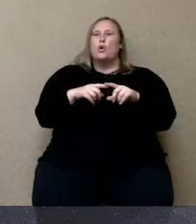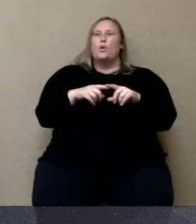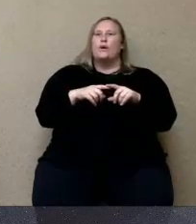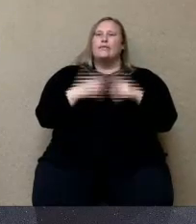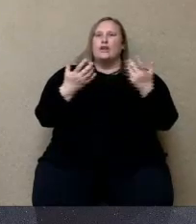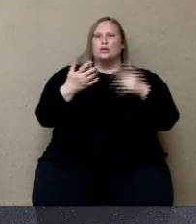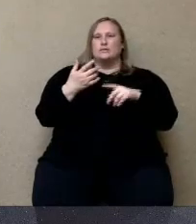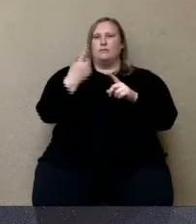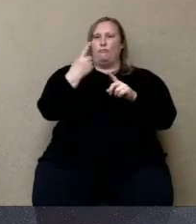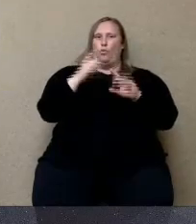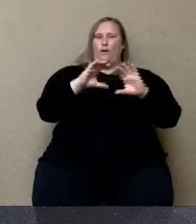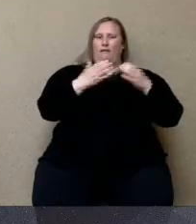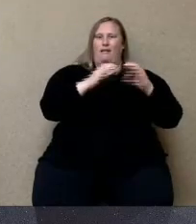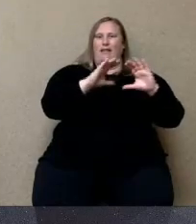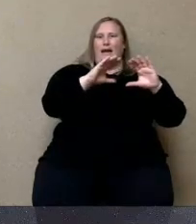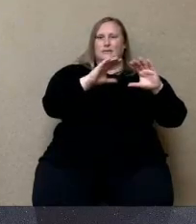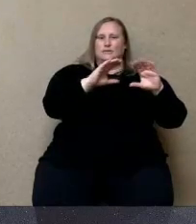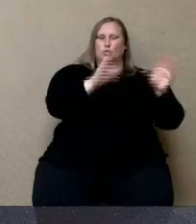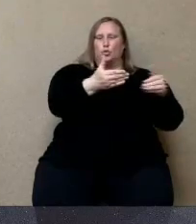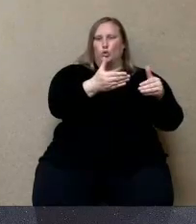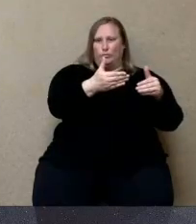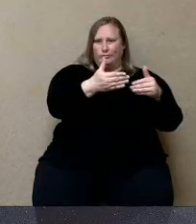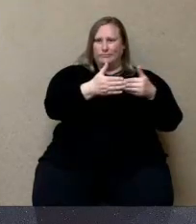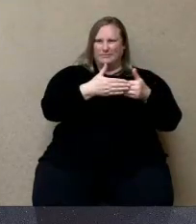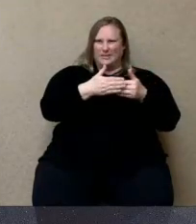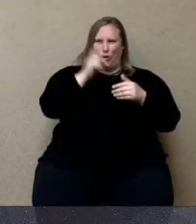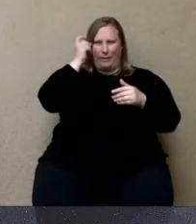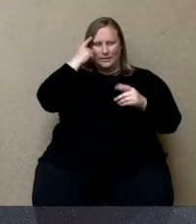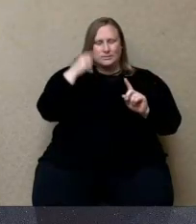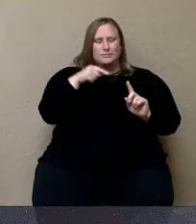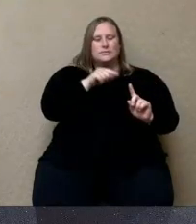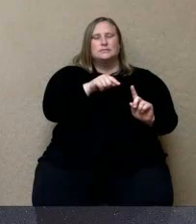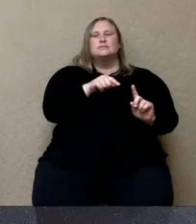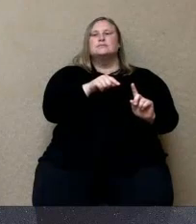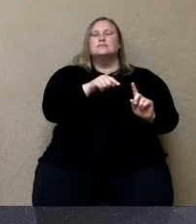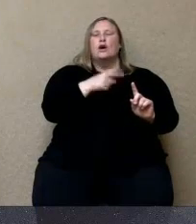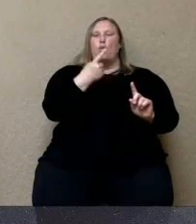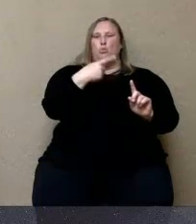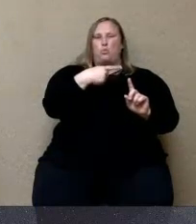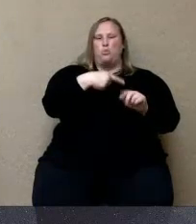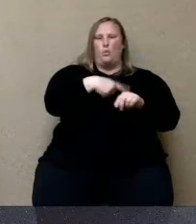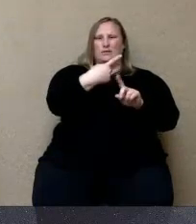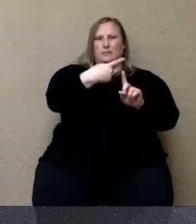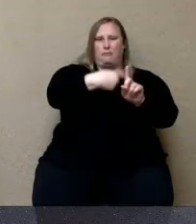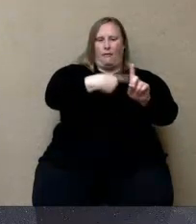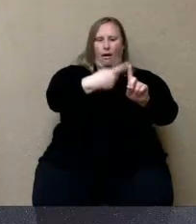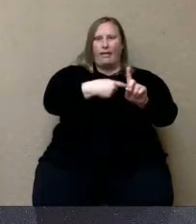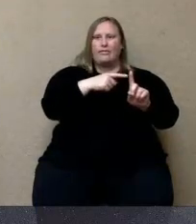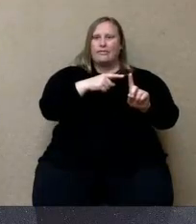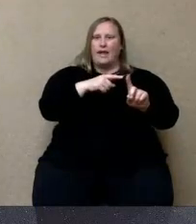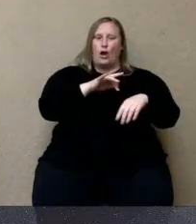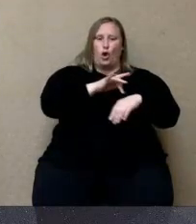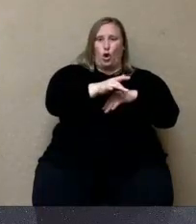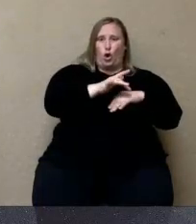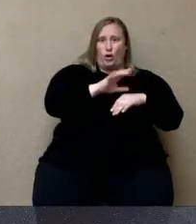Cross Plains about once or twice a month and they have their early childhood program is set up where all three,